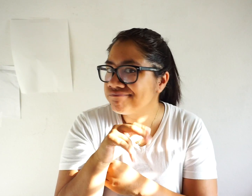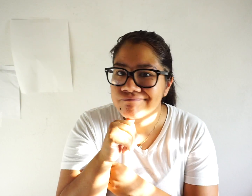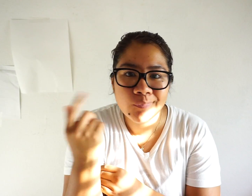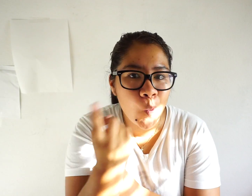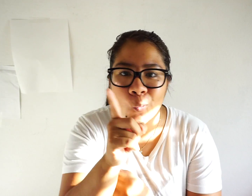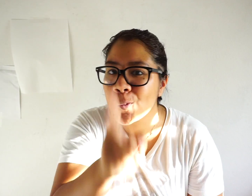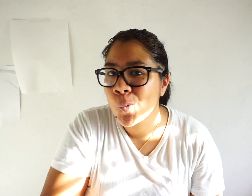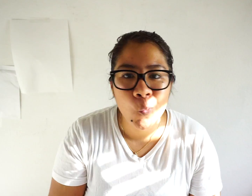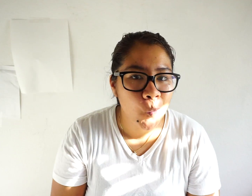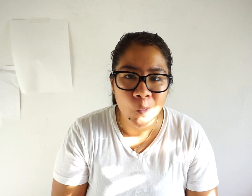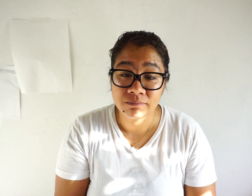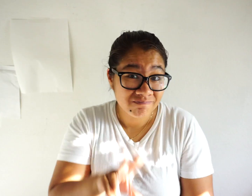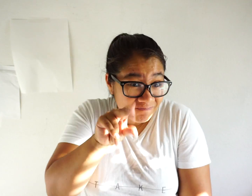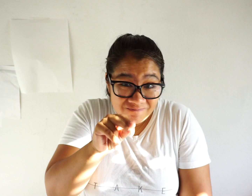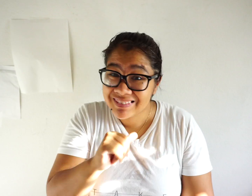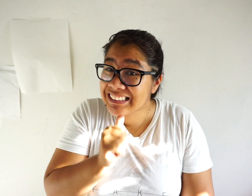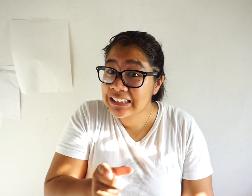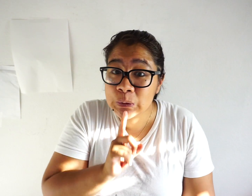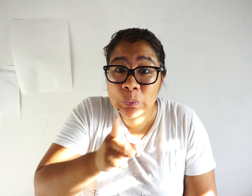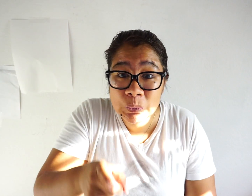Nope, that's not true